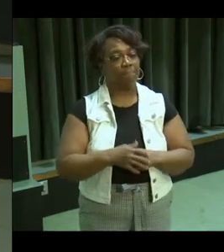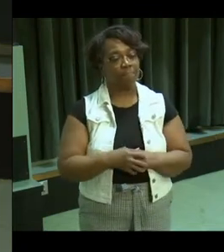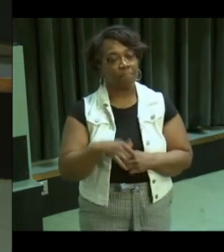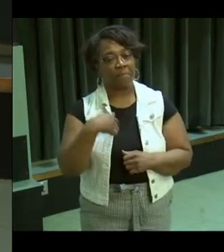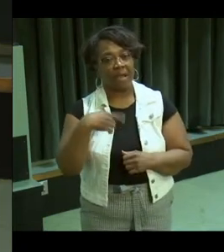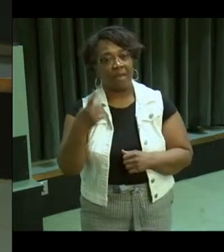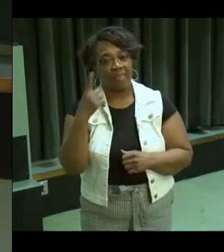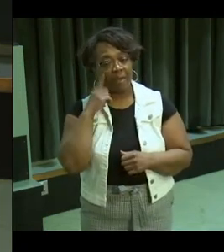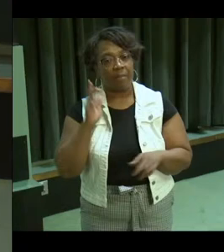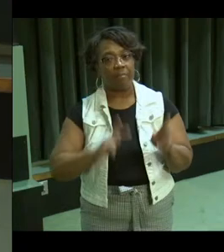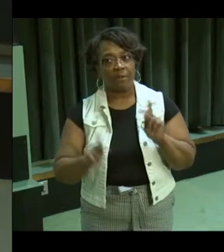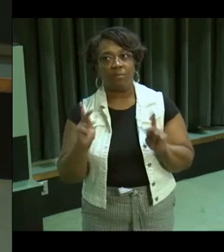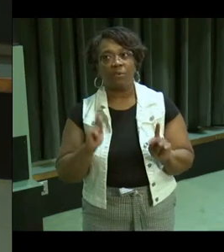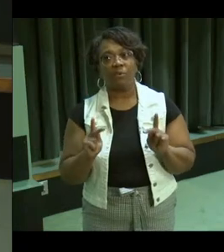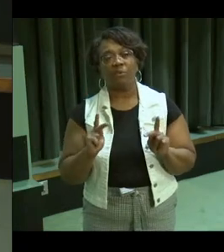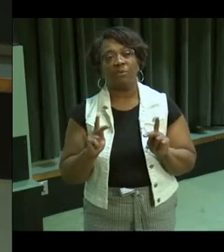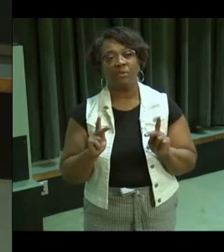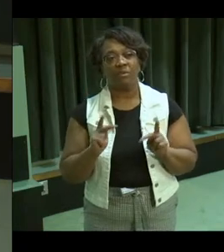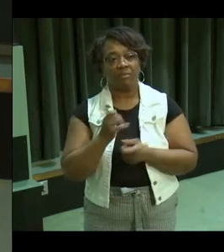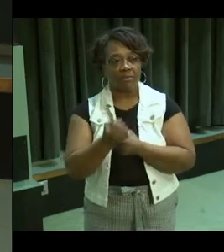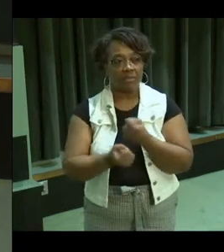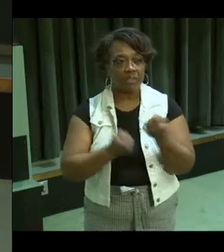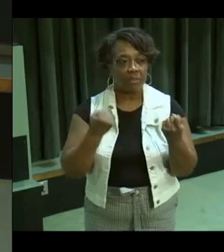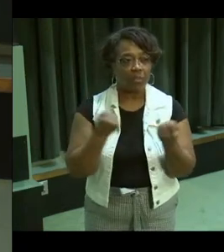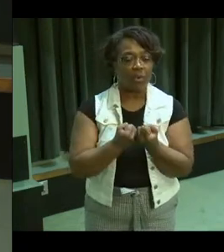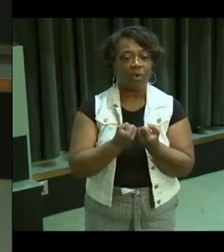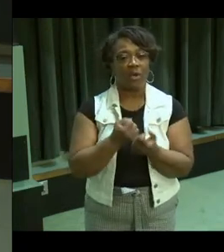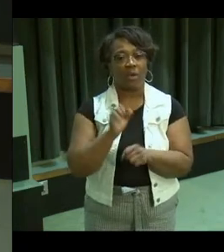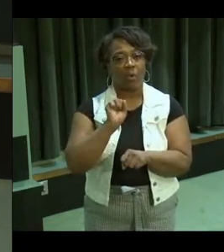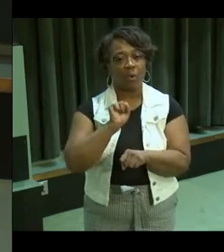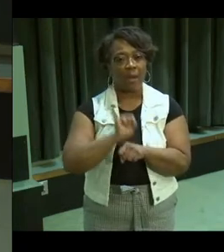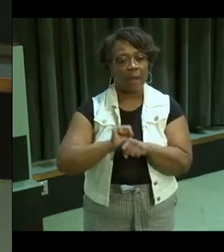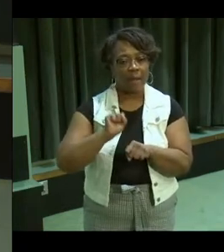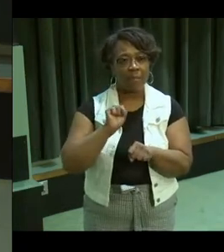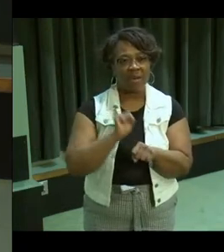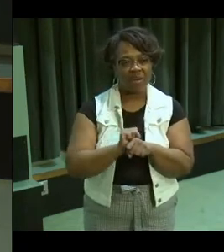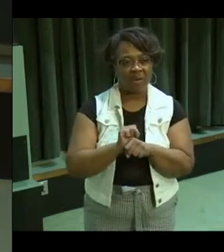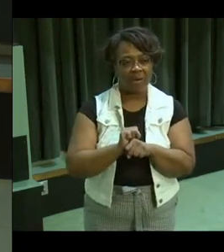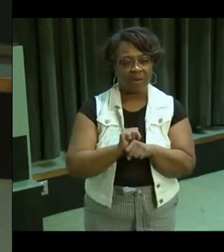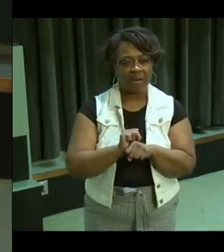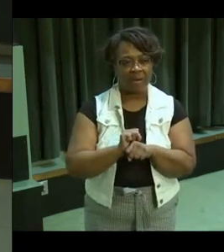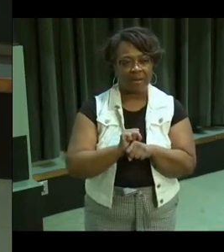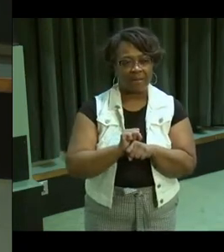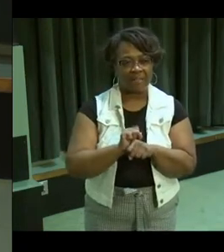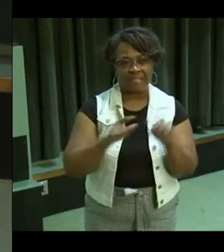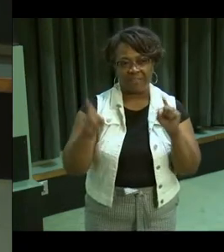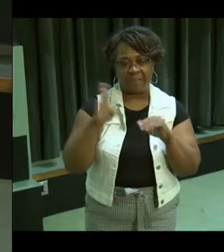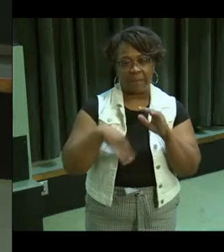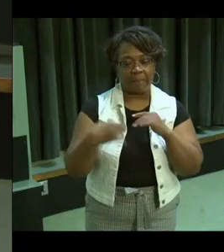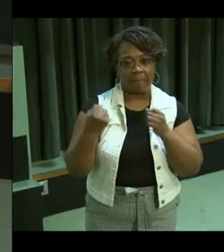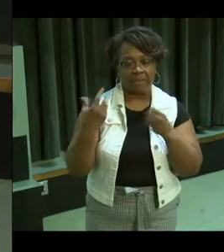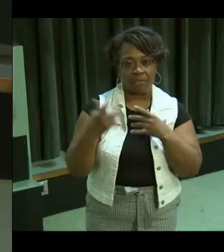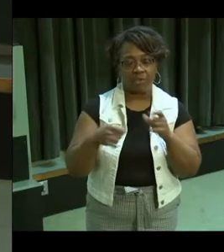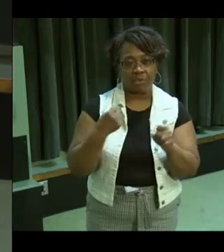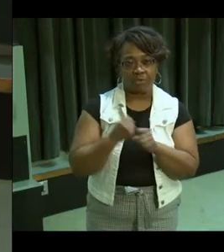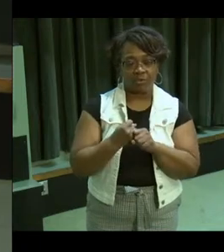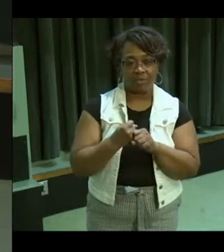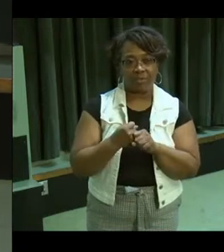are, supporting labor in a way